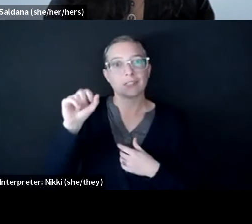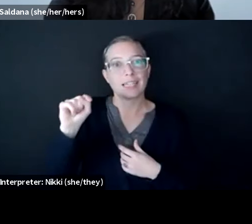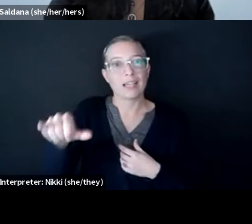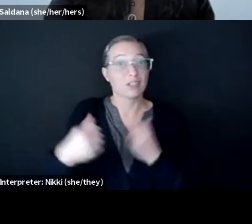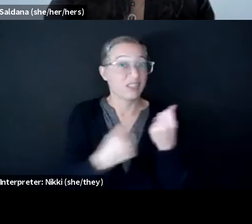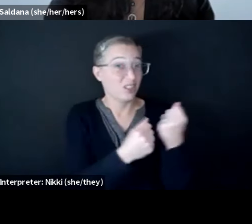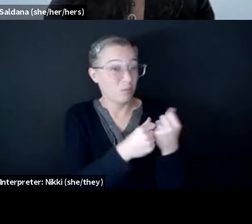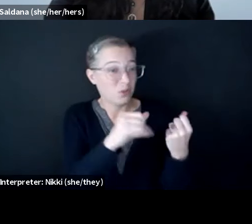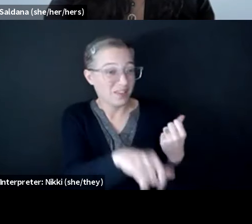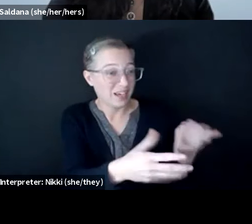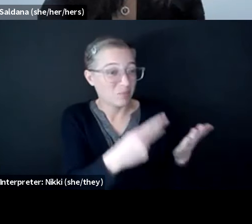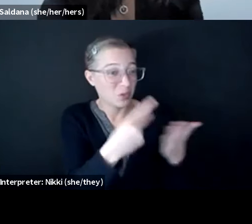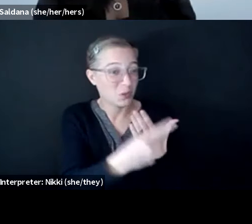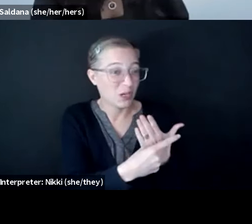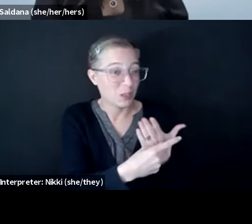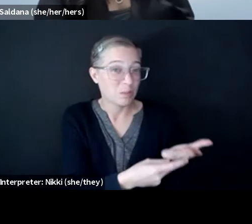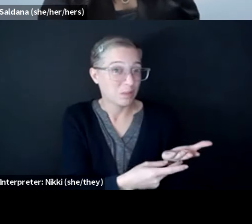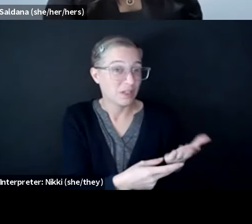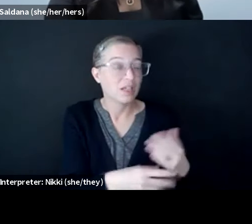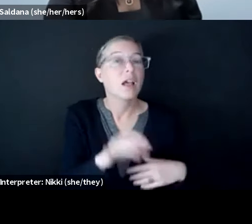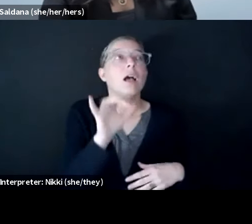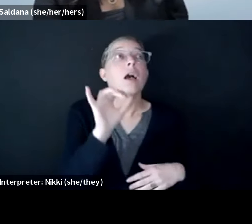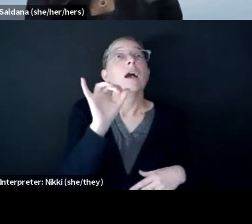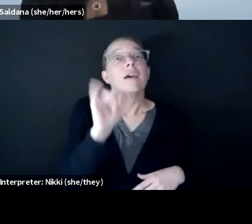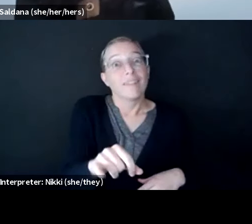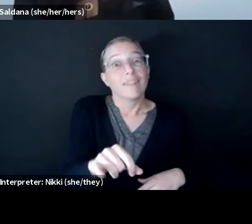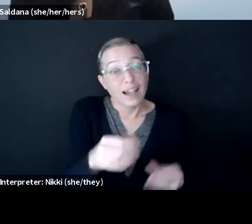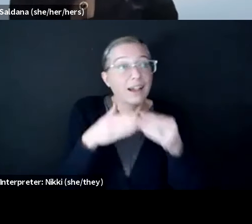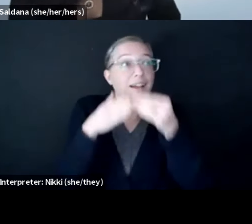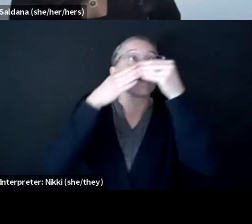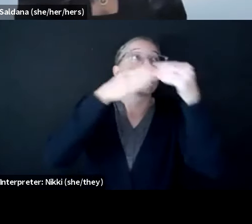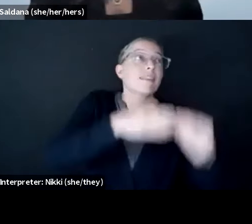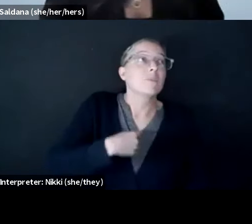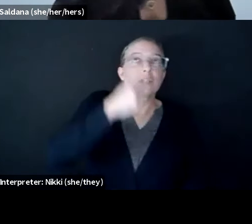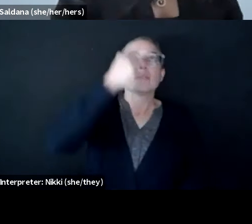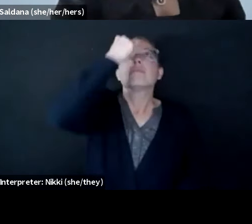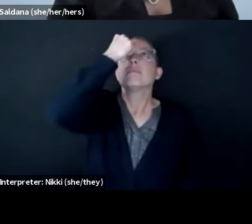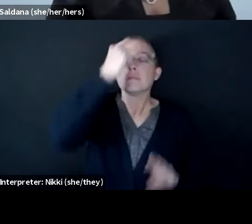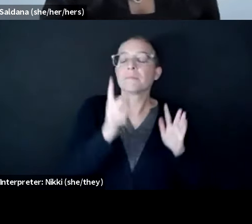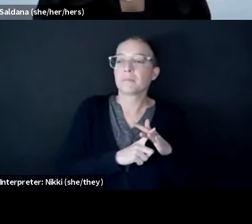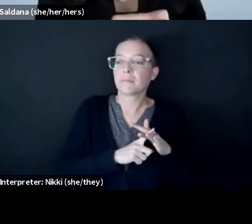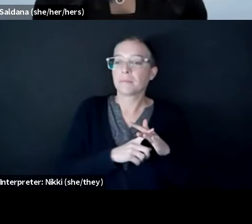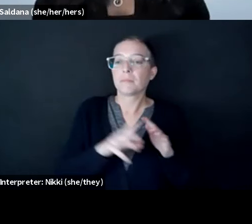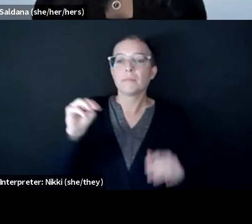Greg Aarons (he/his): And that made me think you know, Michelle in your description about.